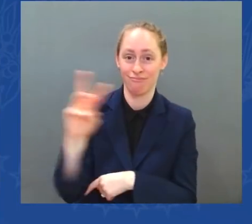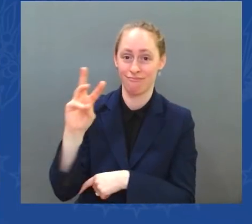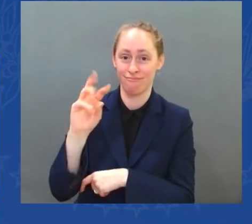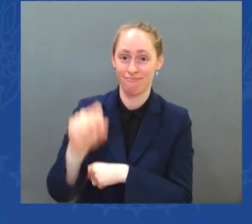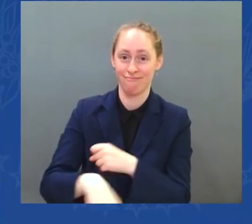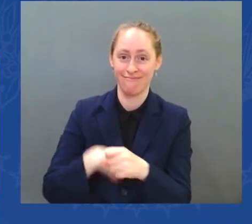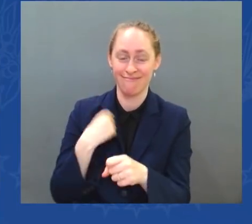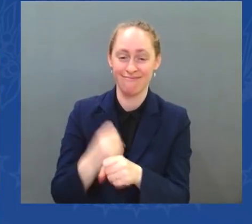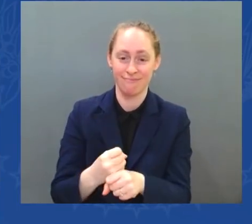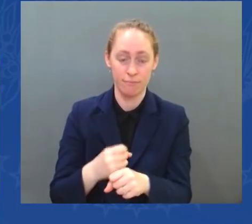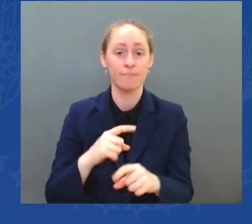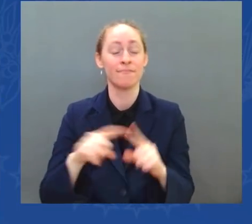and they made $40 billion.